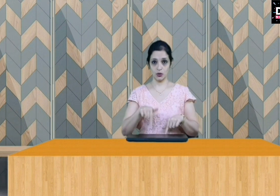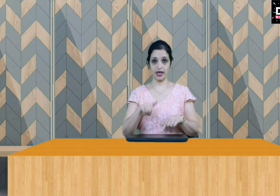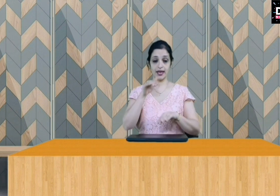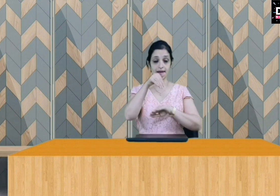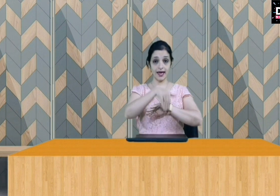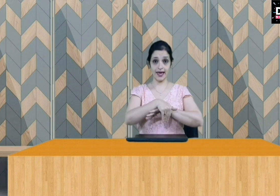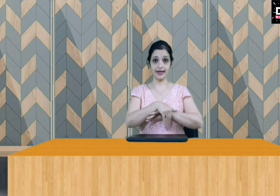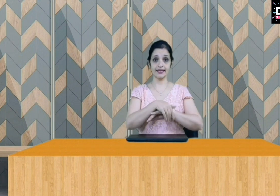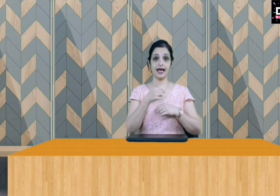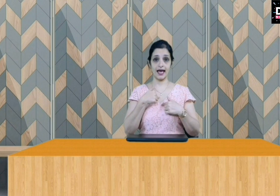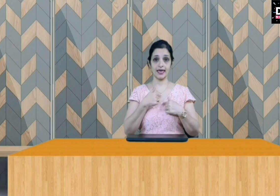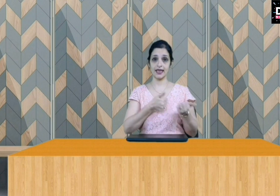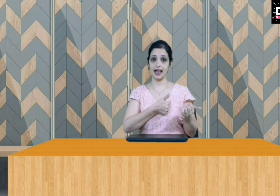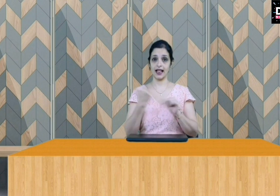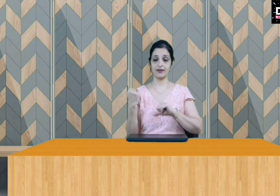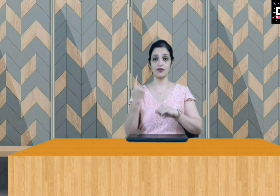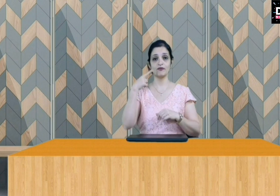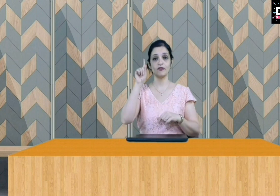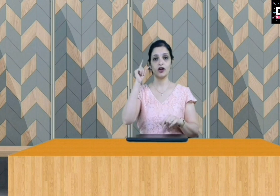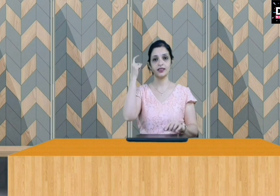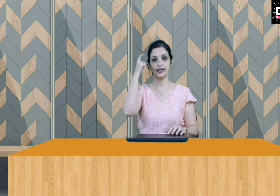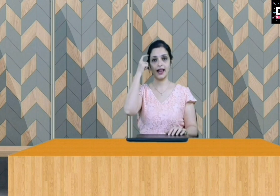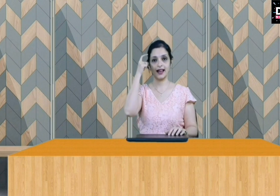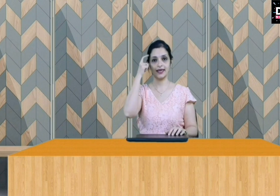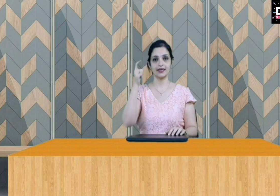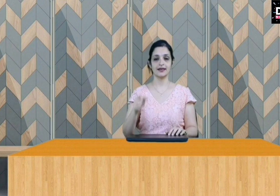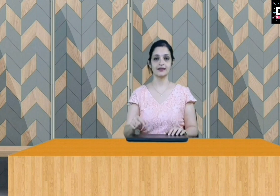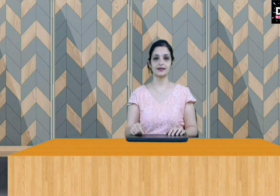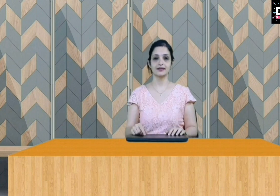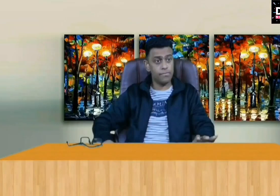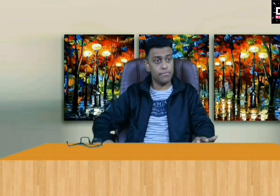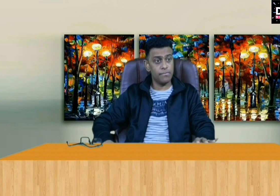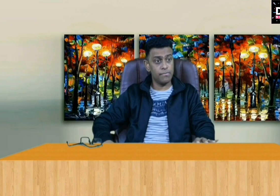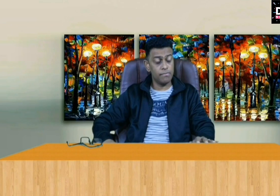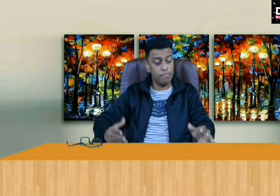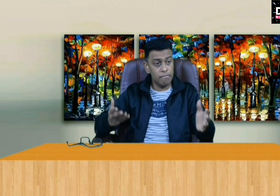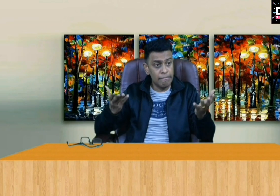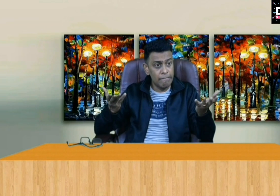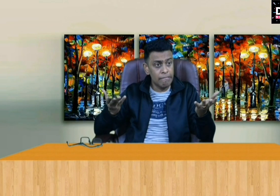Today night I will leave for Delhi What?